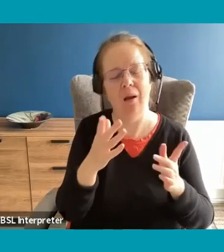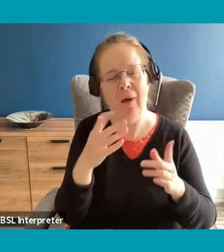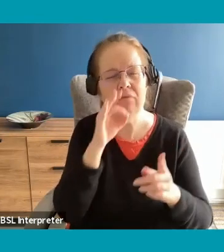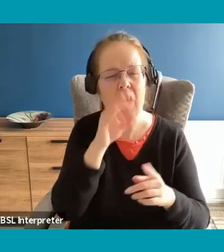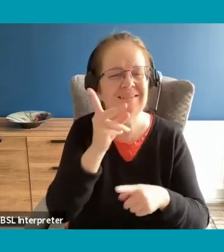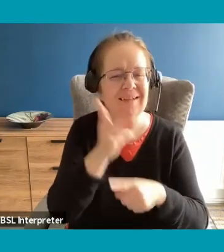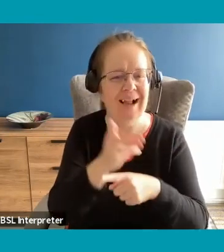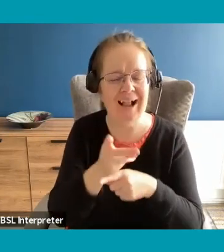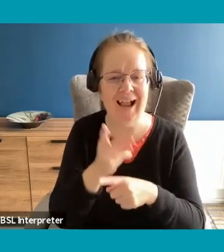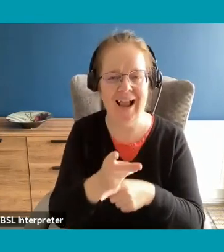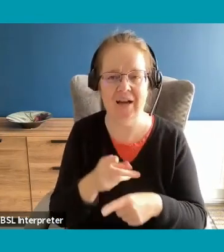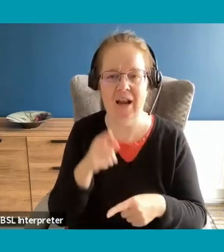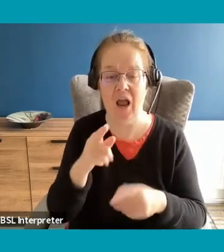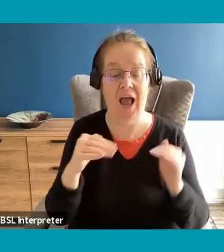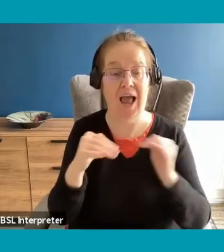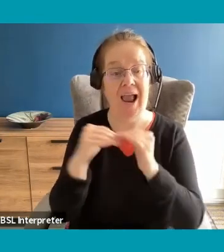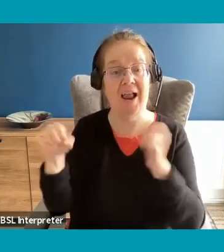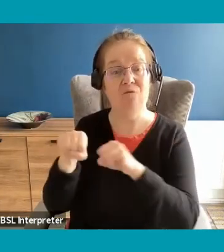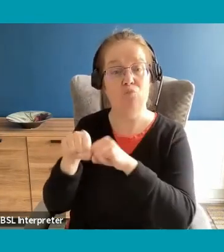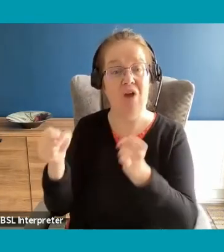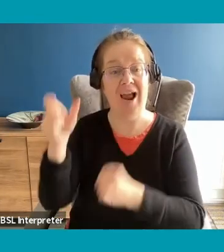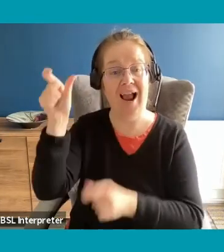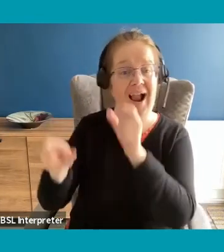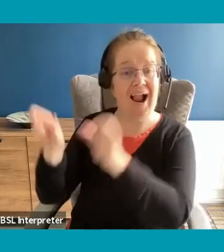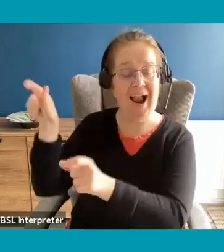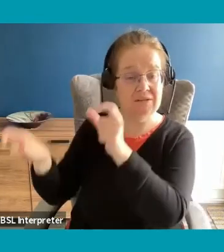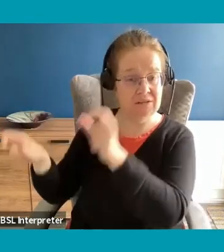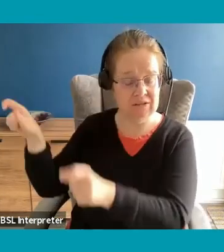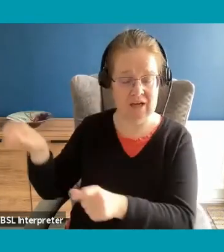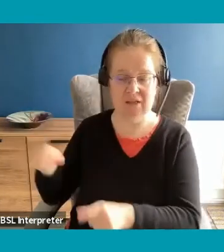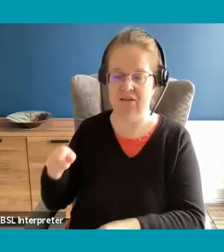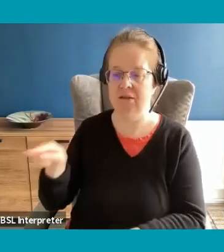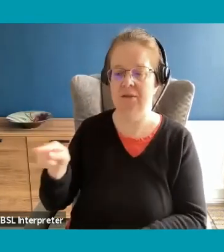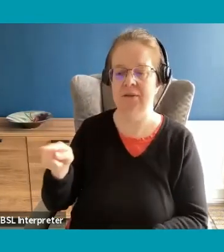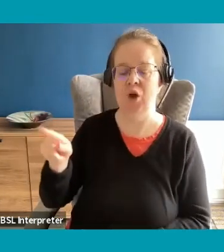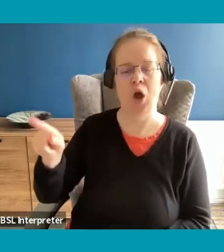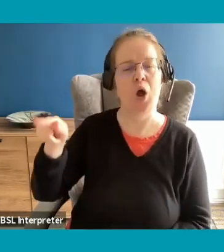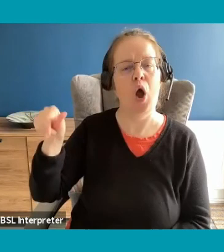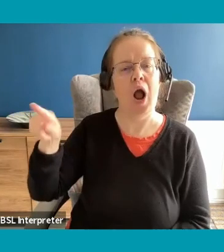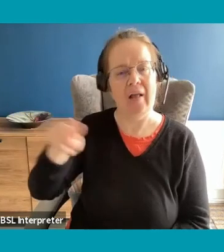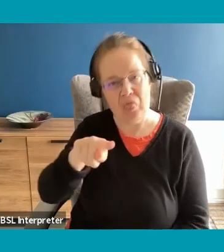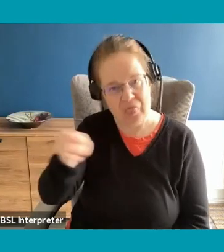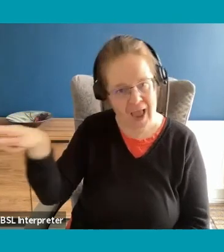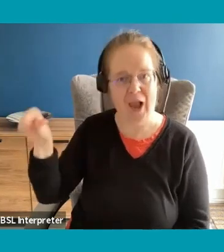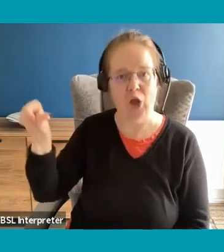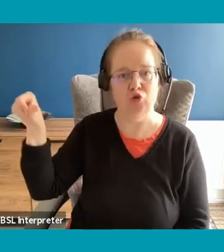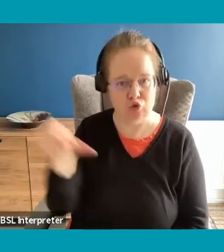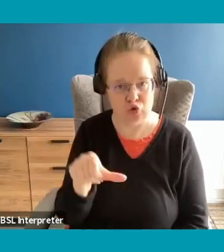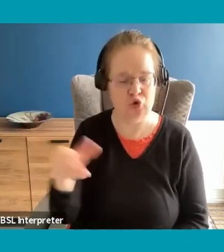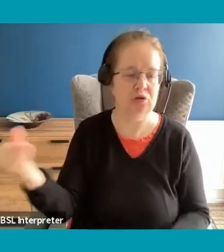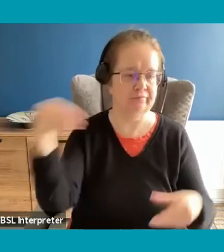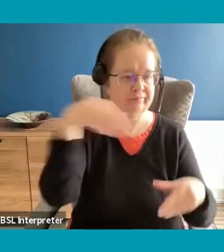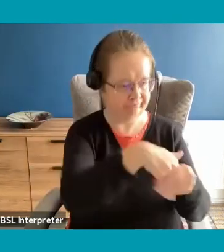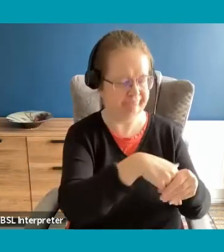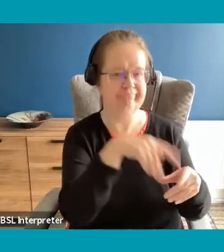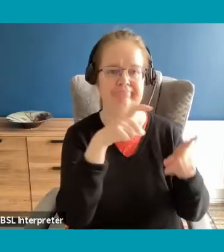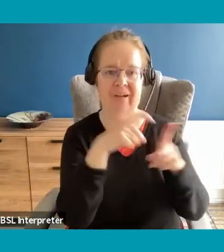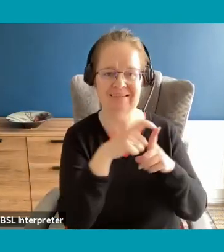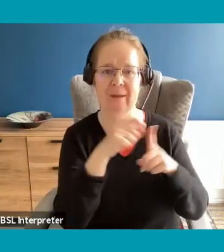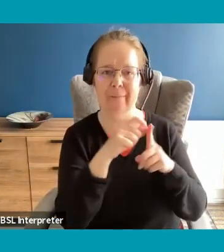Evenbreak candidates? About why they should come and work with the DPD group,